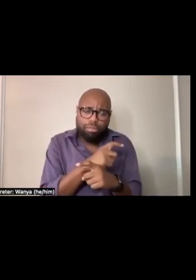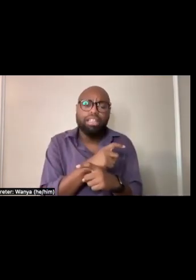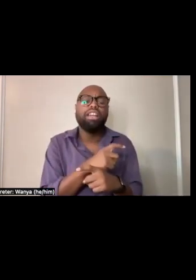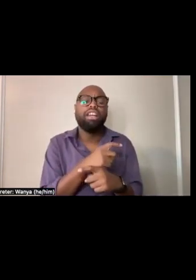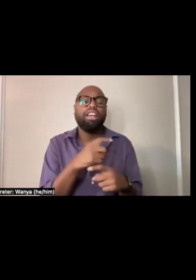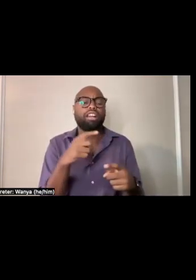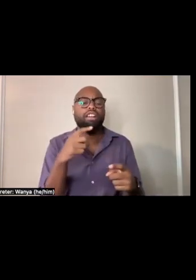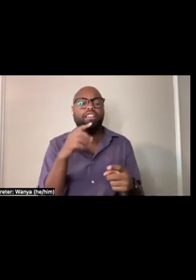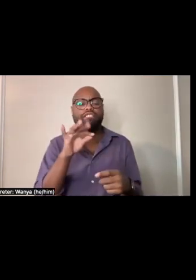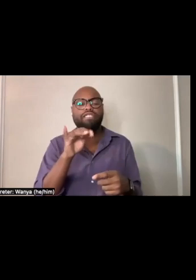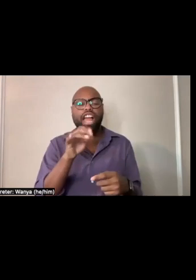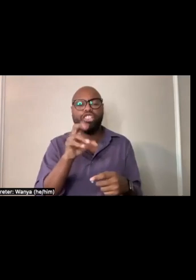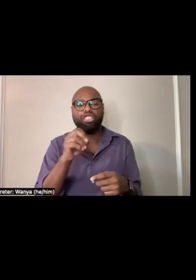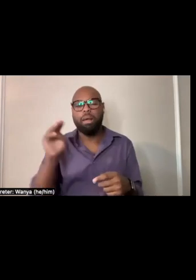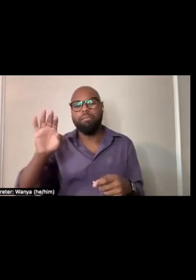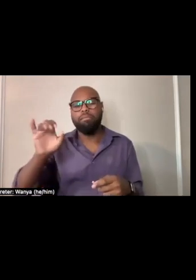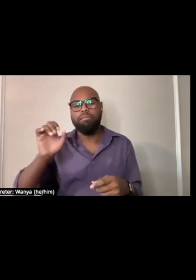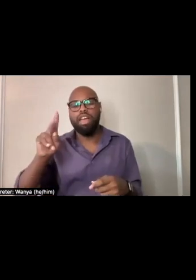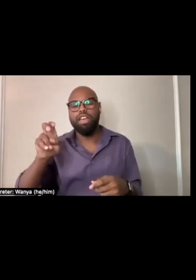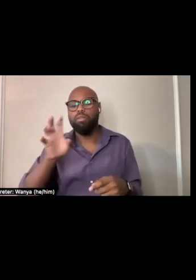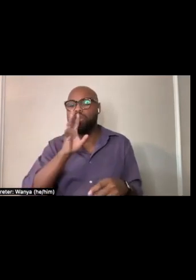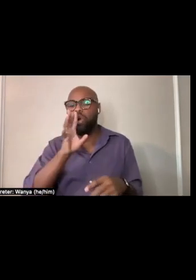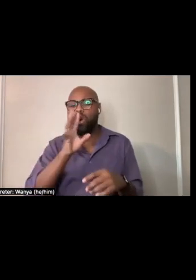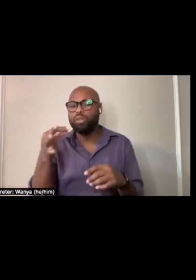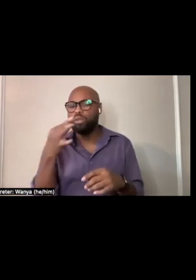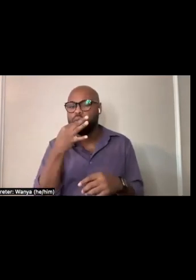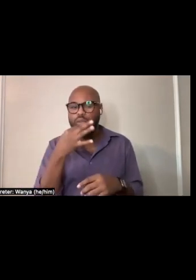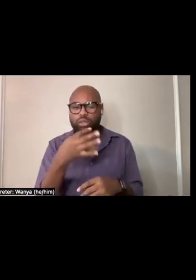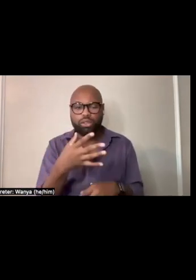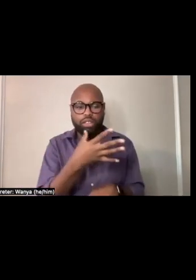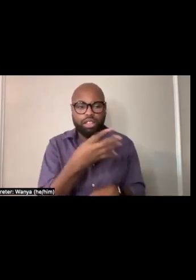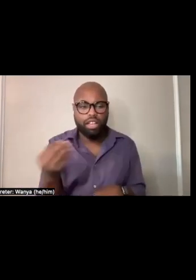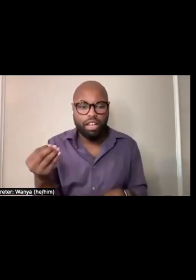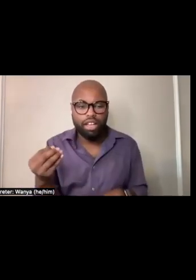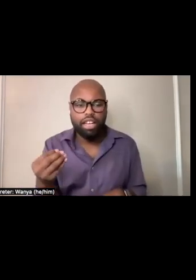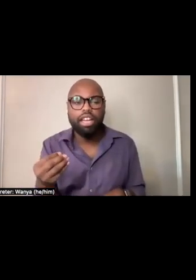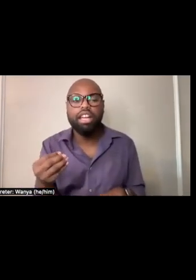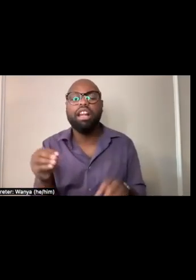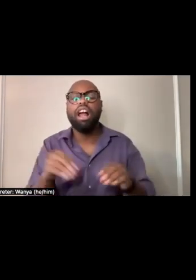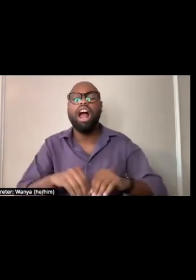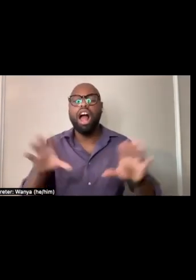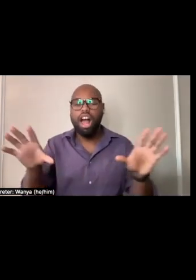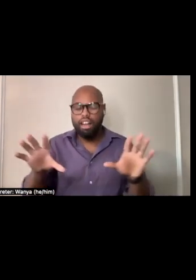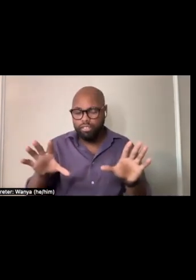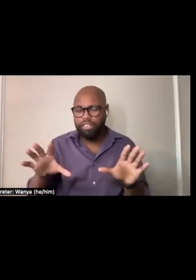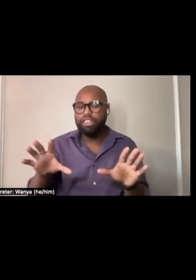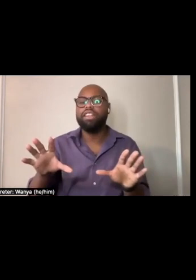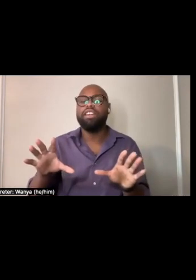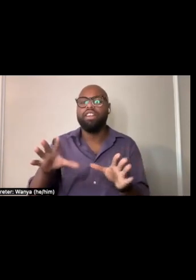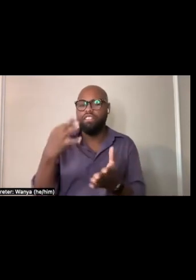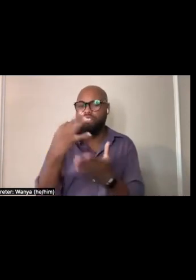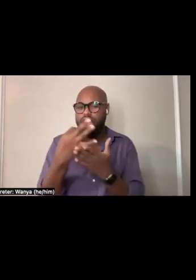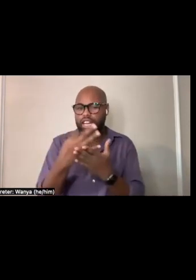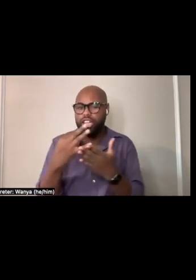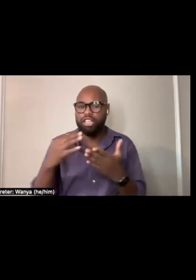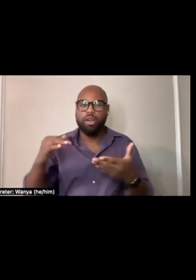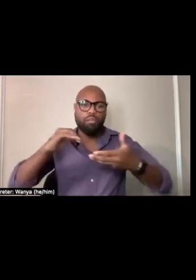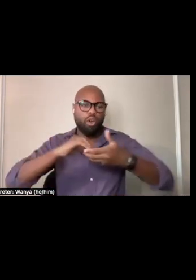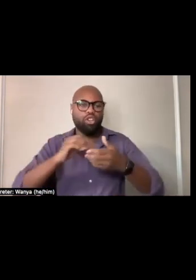And that Kartik mentioned as well. Obviously financing partnerships with other providers, etc.